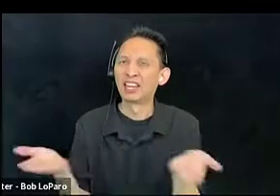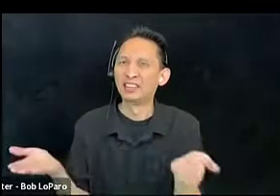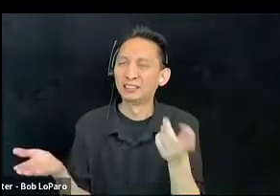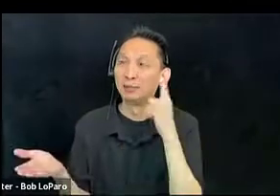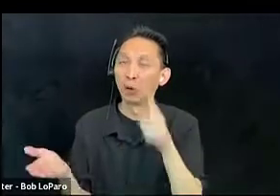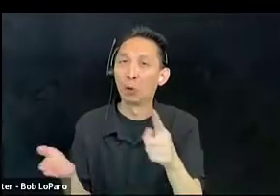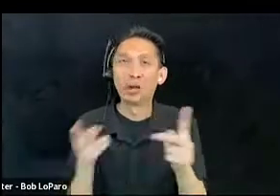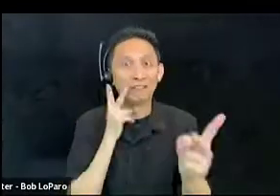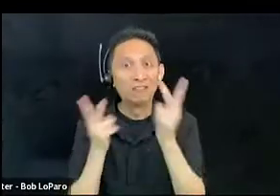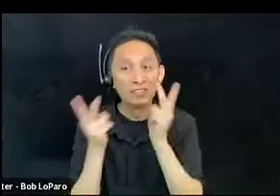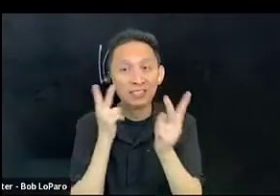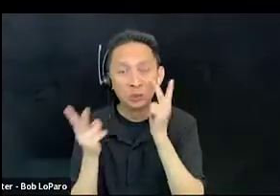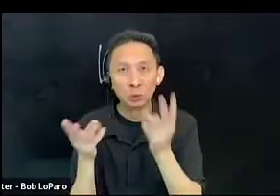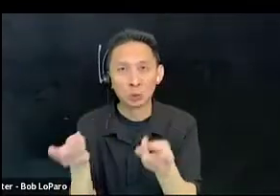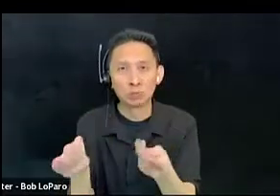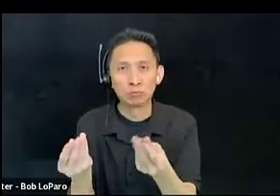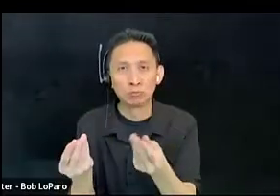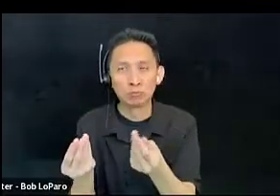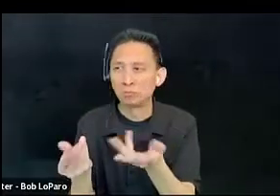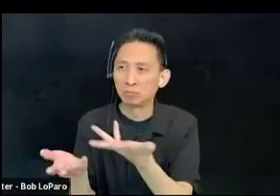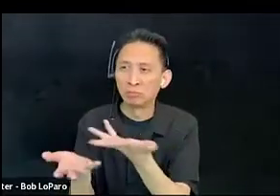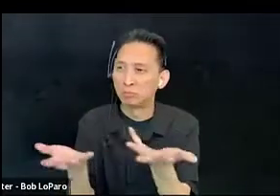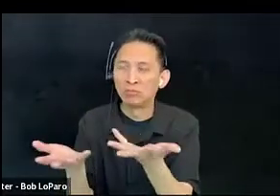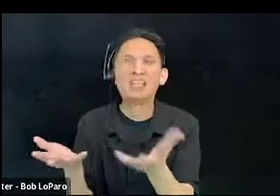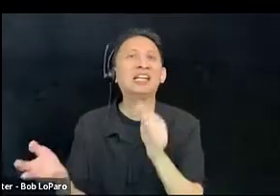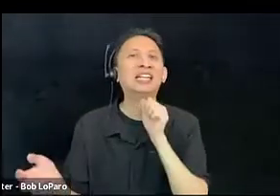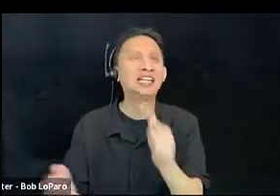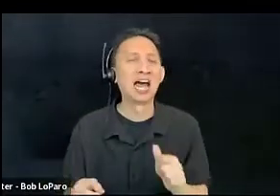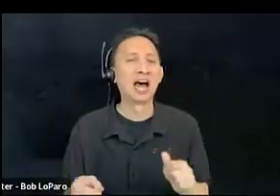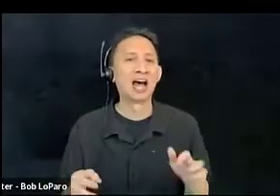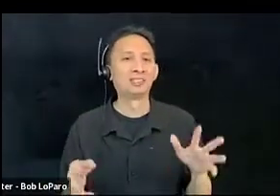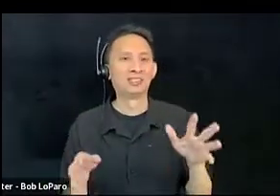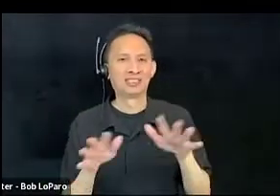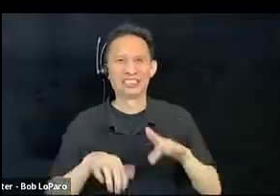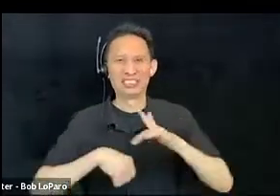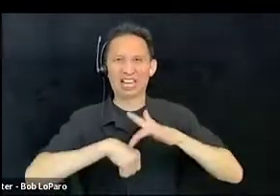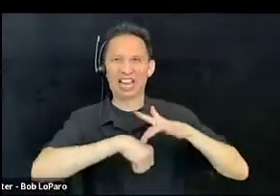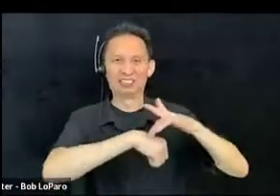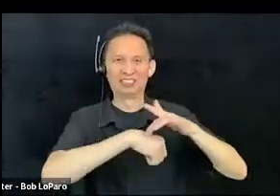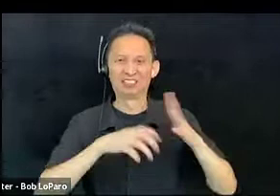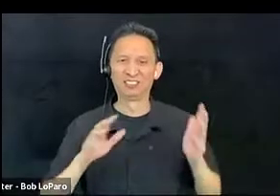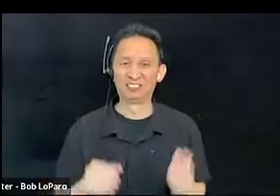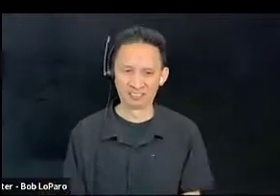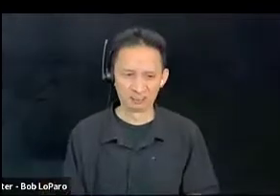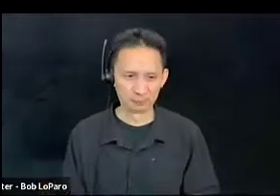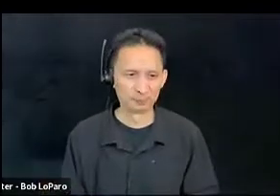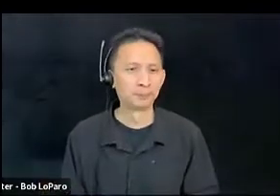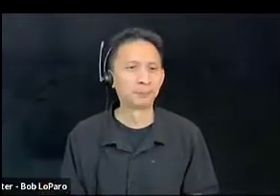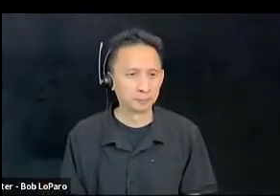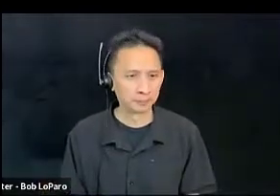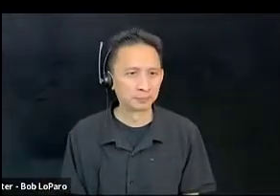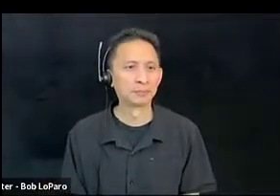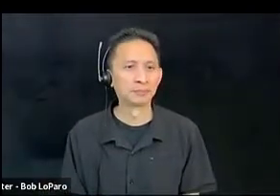And even for a student in phase one, select them somewhat, at least based on visual properties.